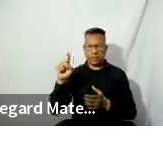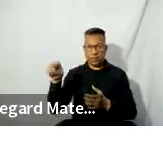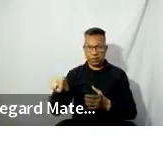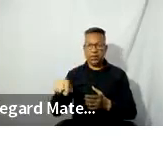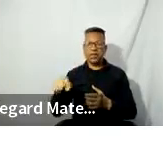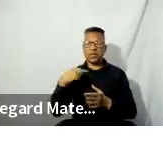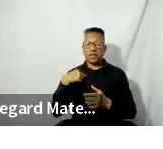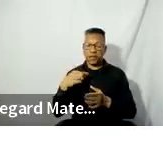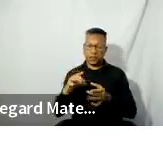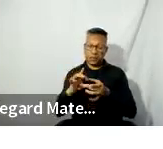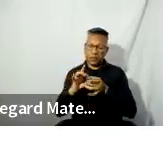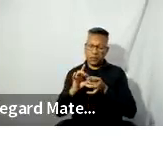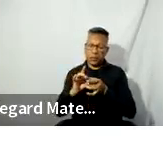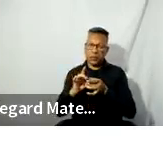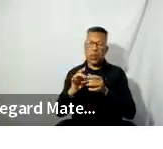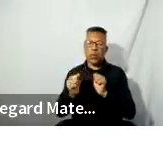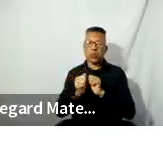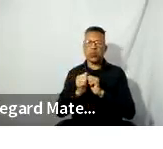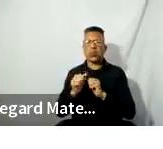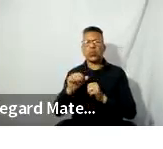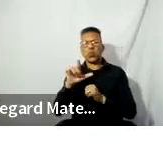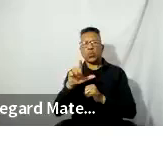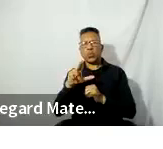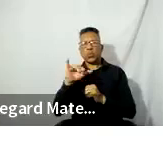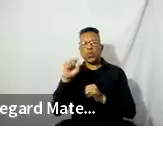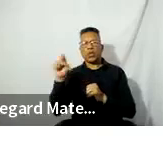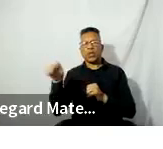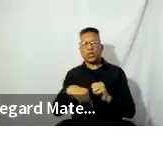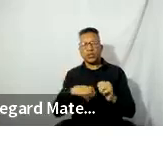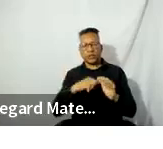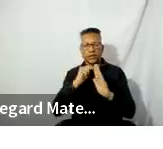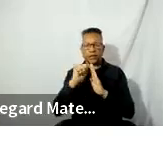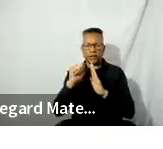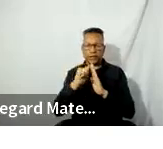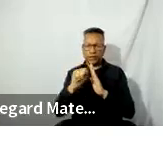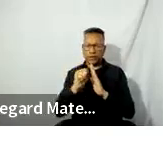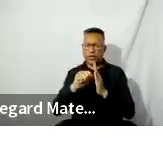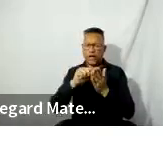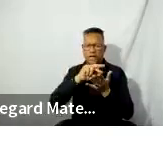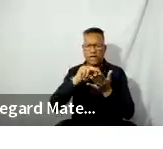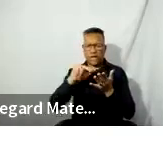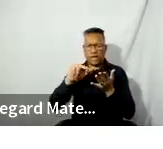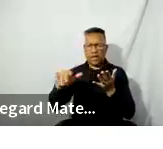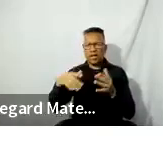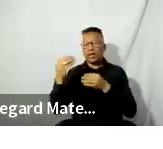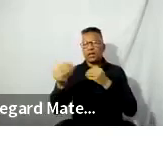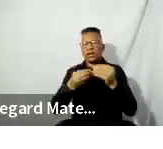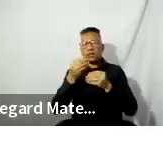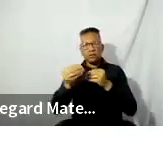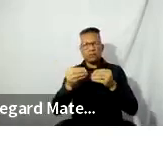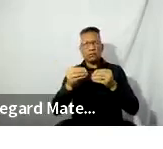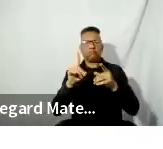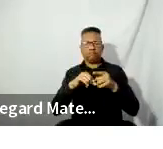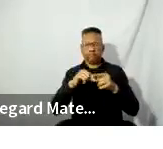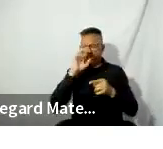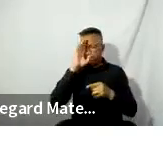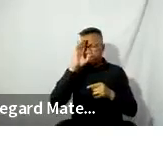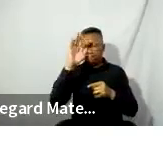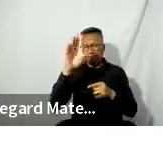and and Laura, and Laura together wrote several several accounts of the several accounts of the basic principles of the cultural